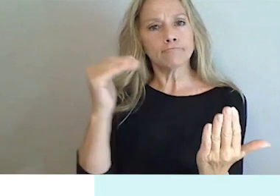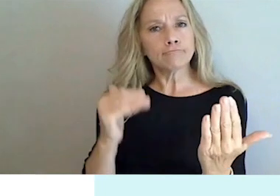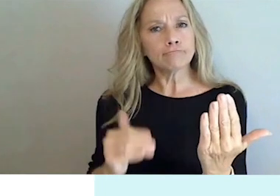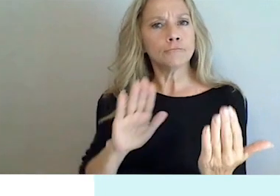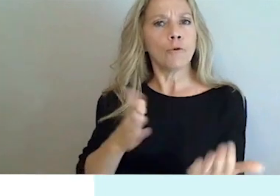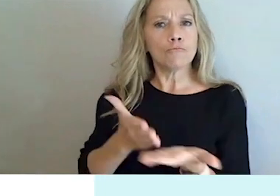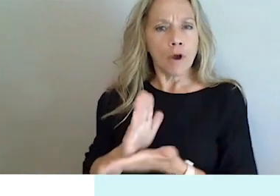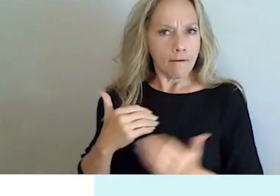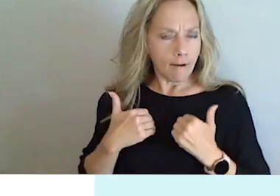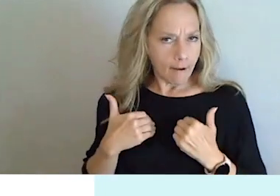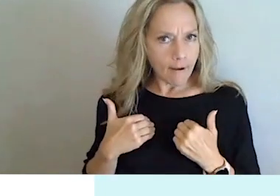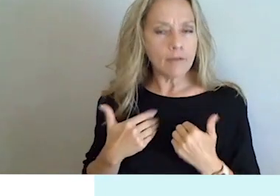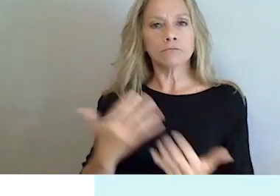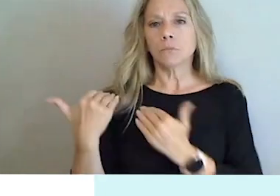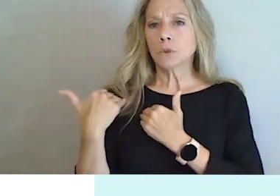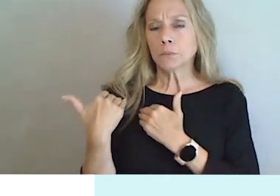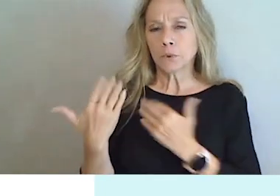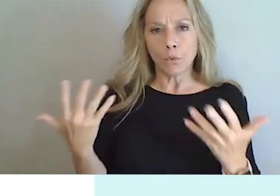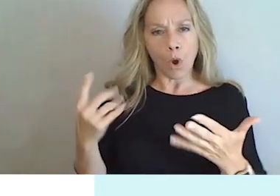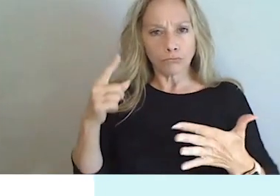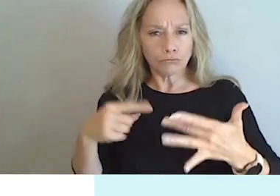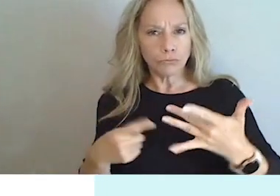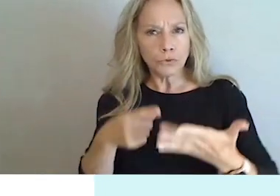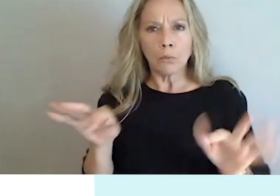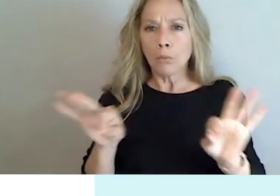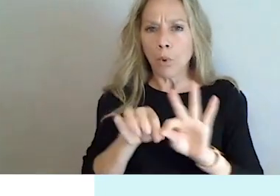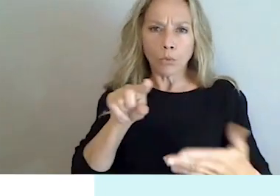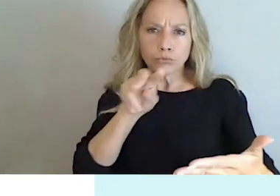You must review the information before signing your name in the signature field.